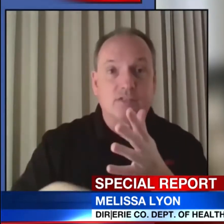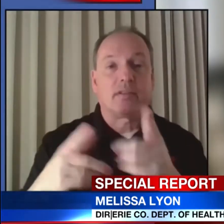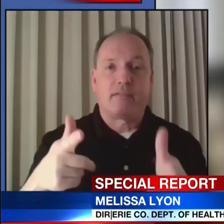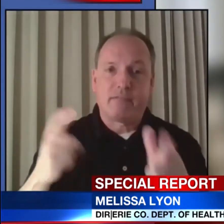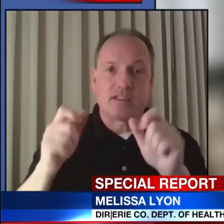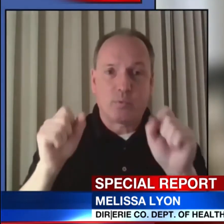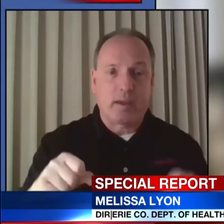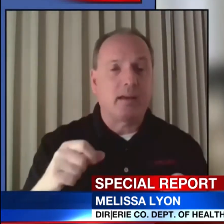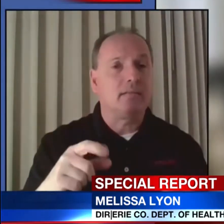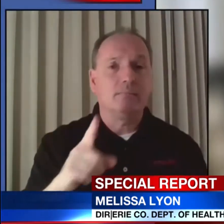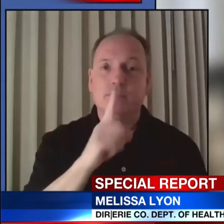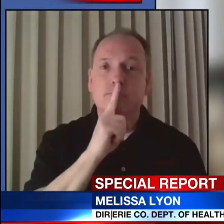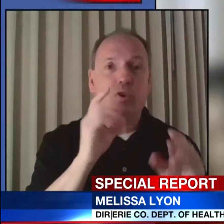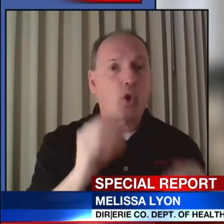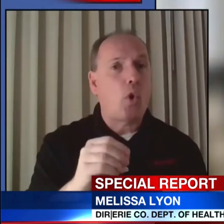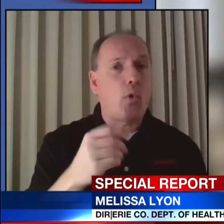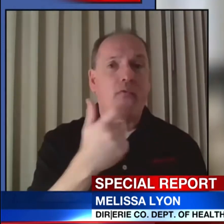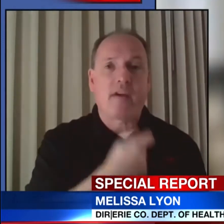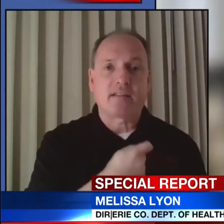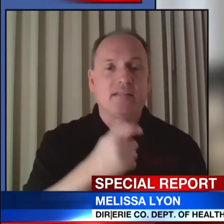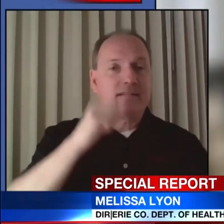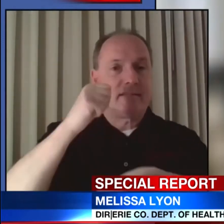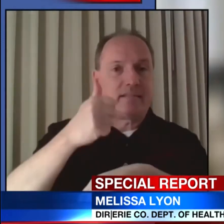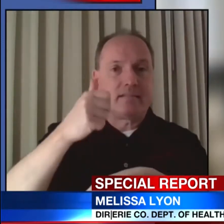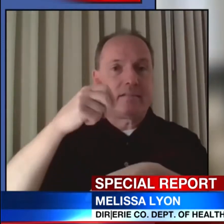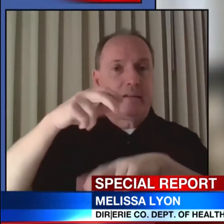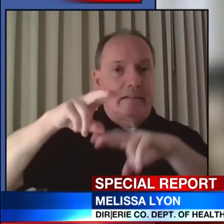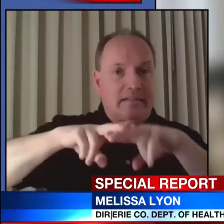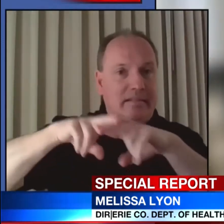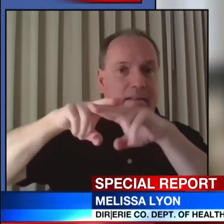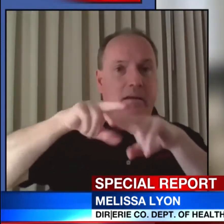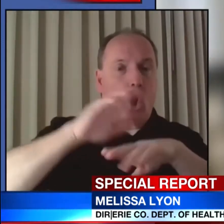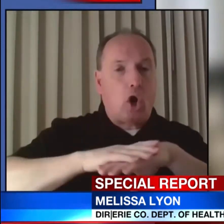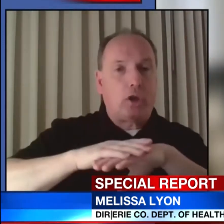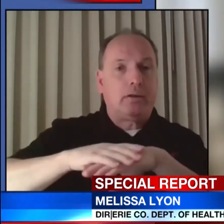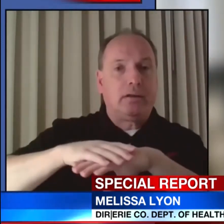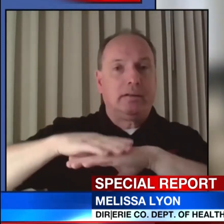HEALTH SYSTEM, WE HAVE VACCINES COMING, WE HAVE